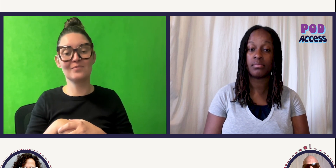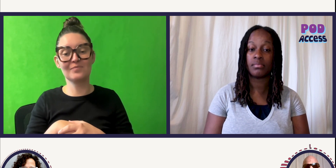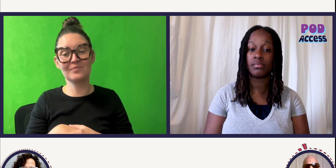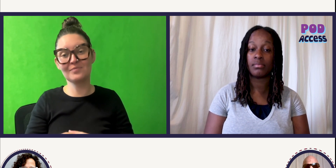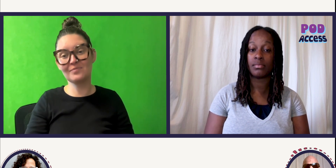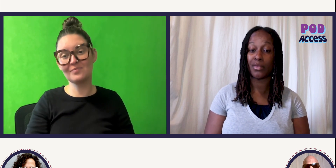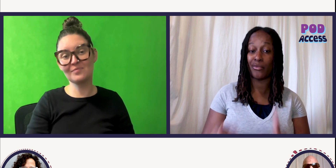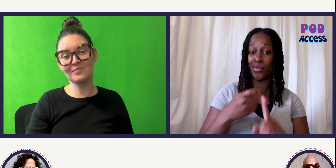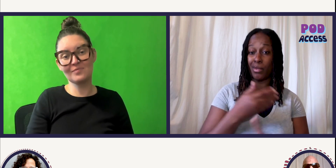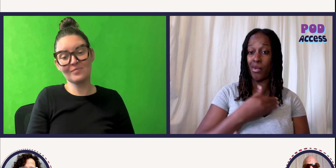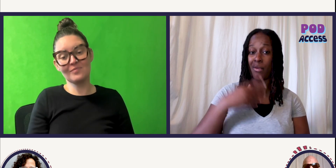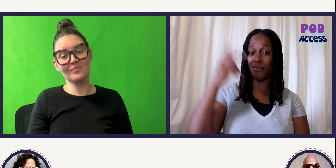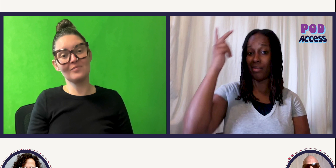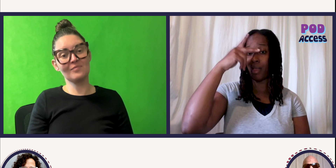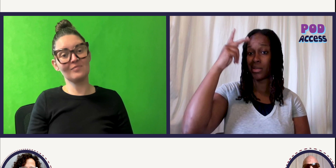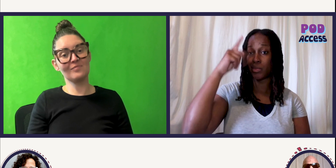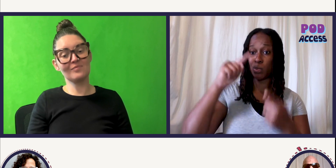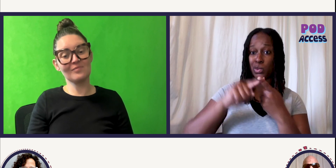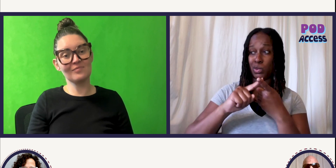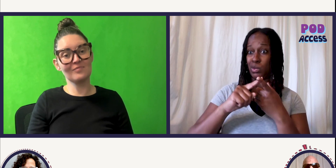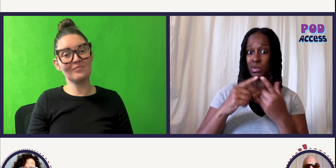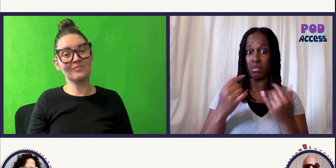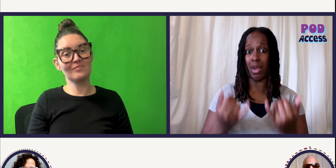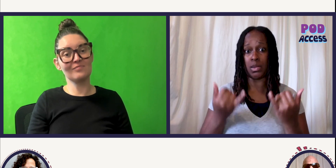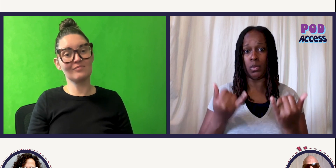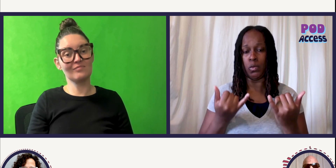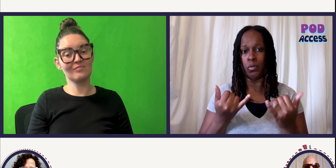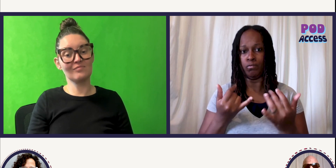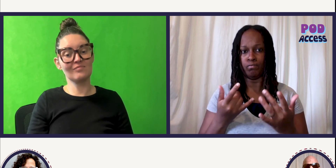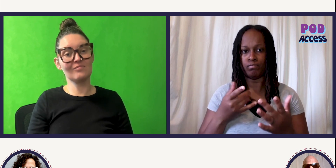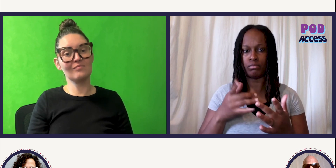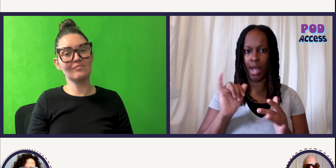From the philosophical to the practical, like recording, editing, branding and more.